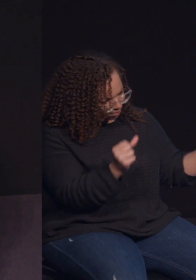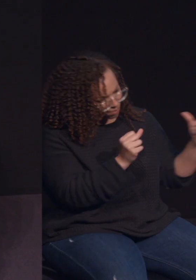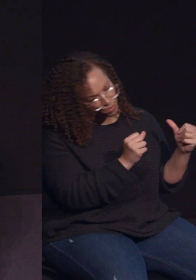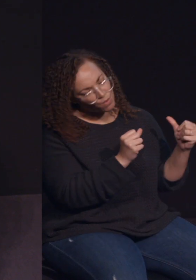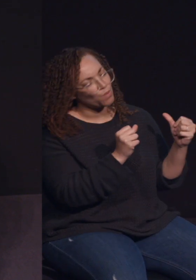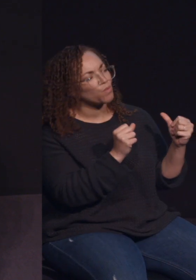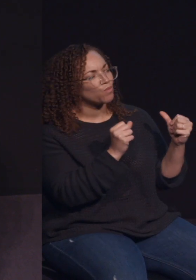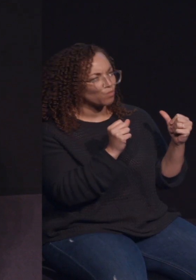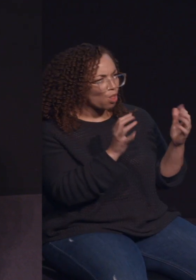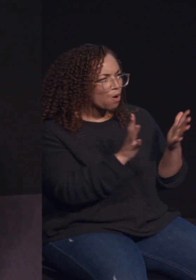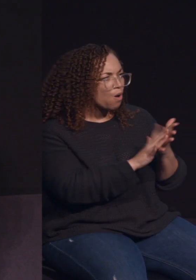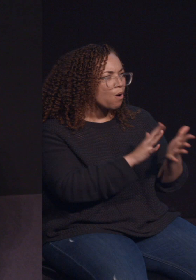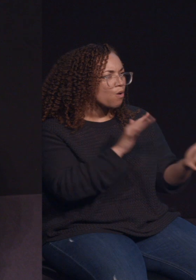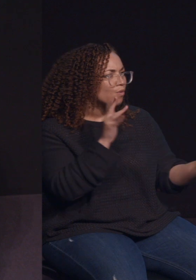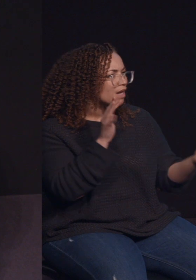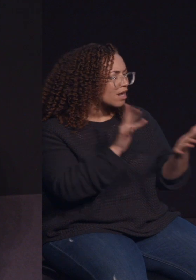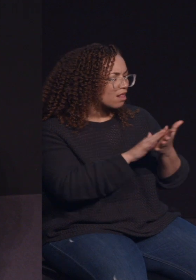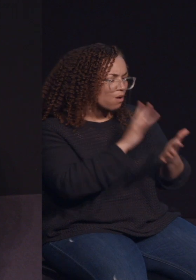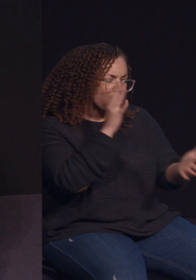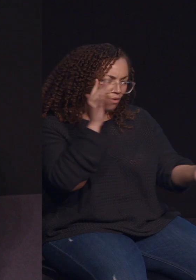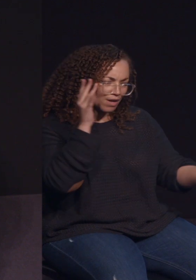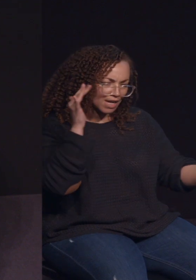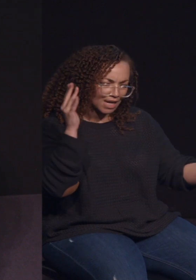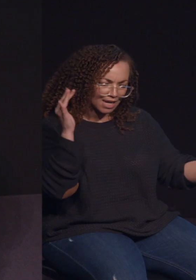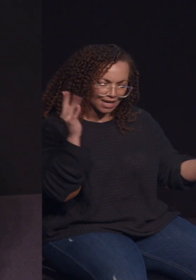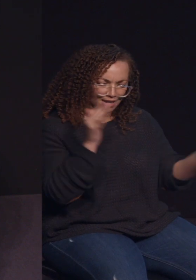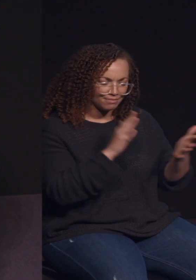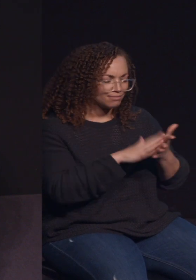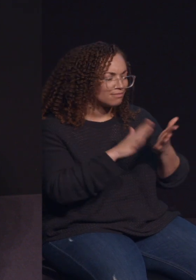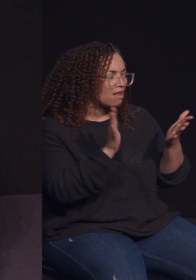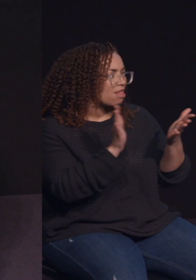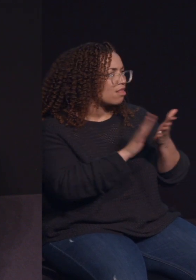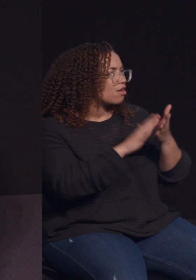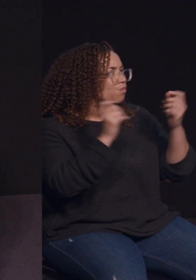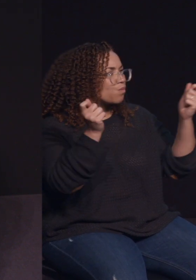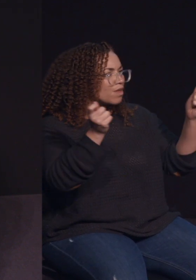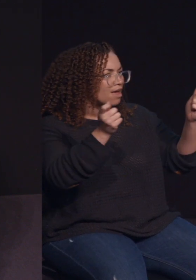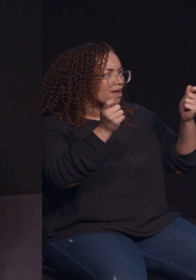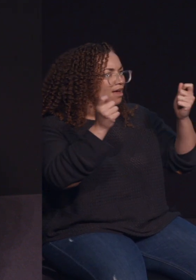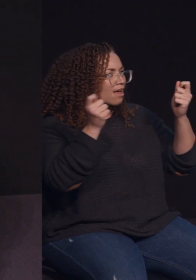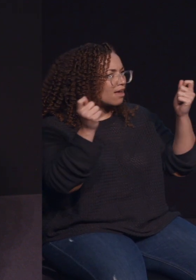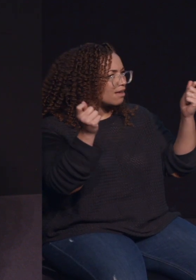Glory glory hallelujah